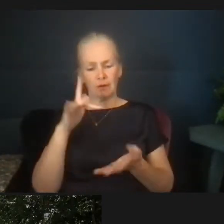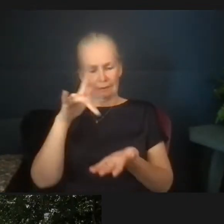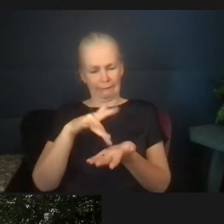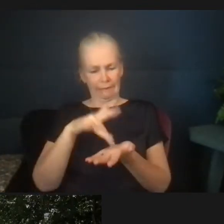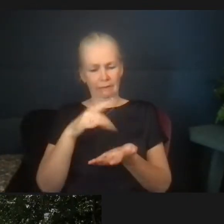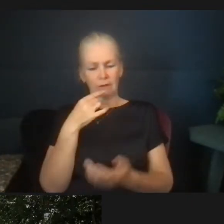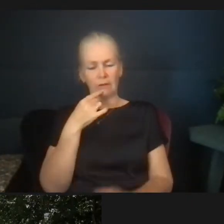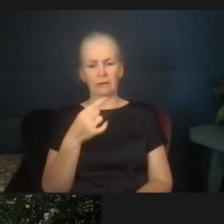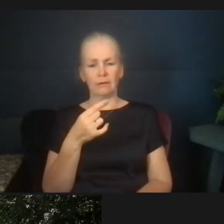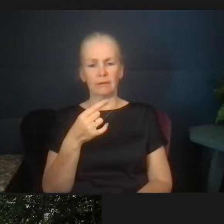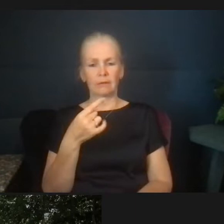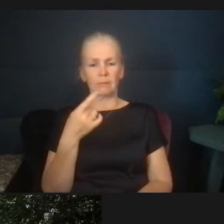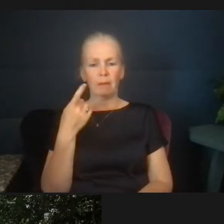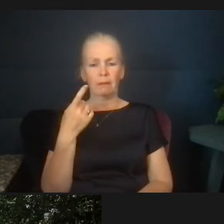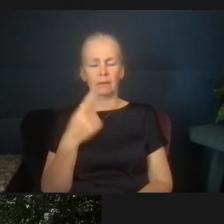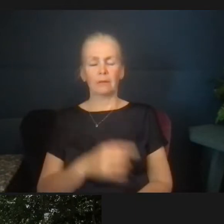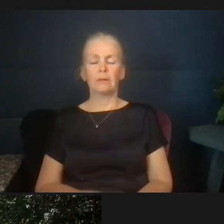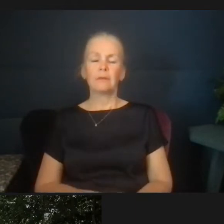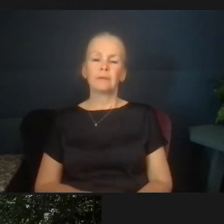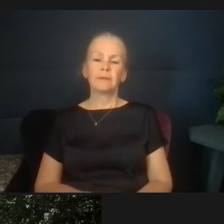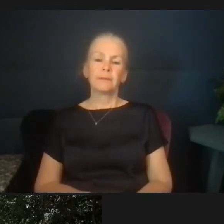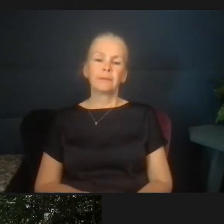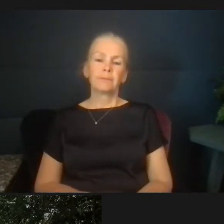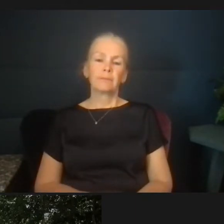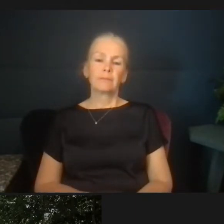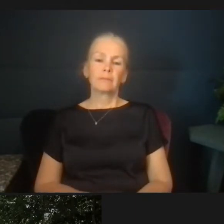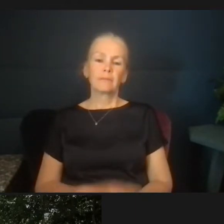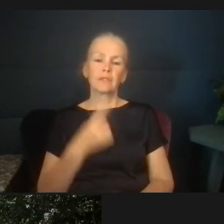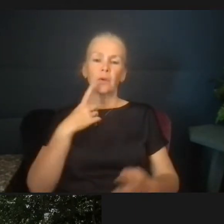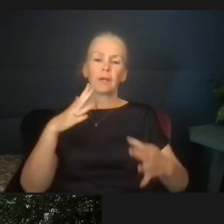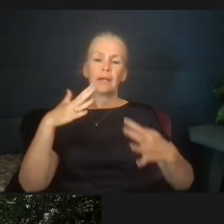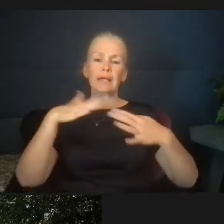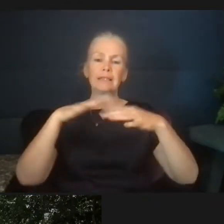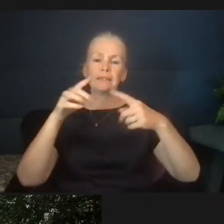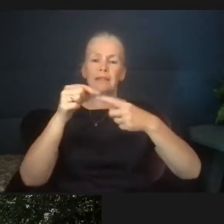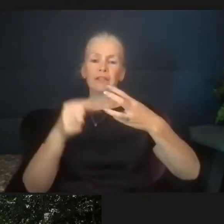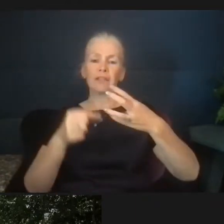I just mentioned very quickly. So firstly, intersectionality can be undone through our use